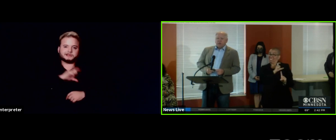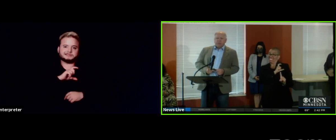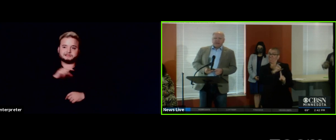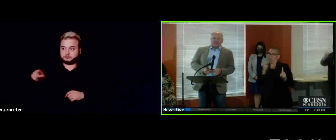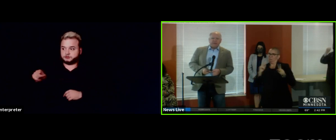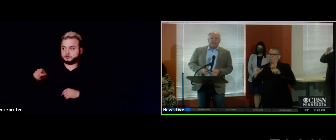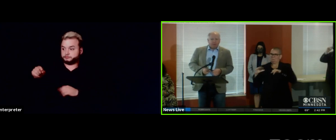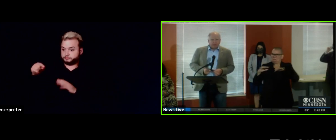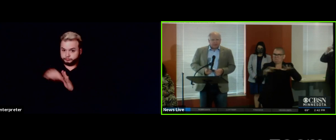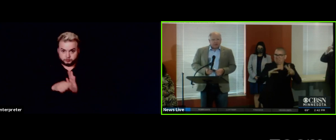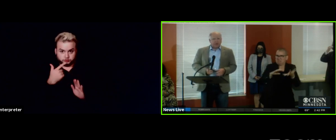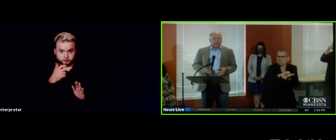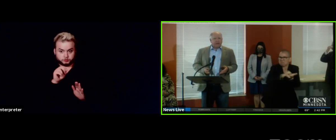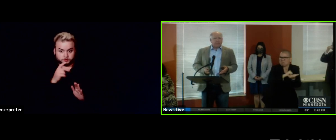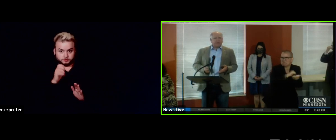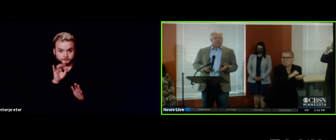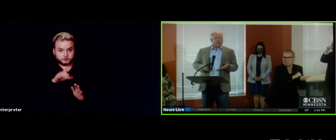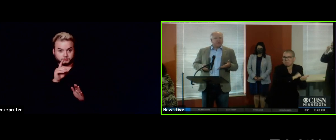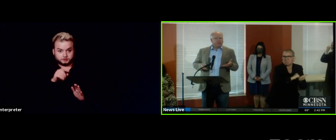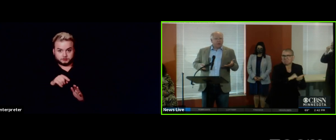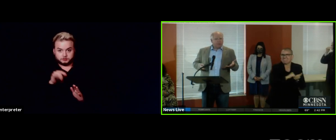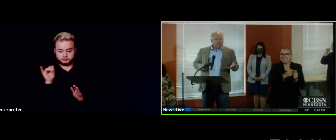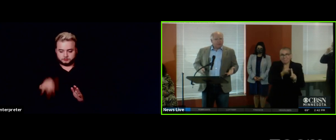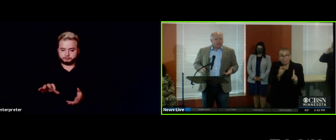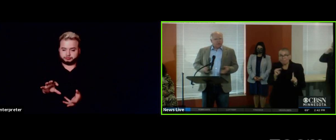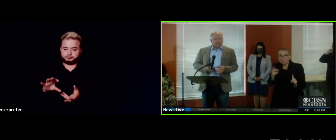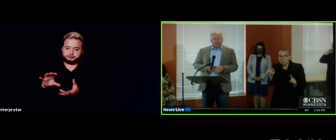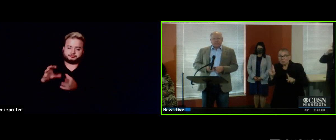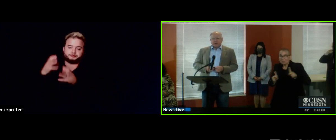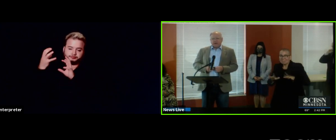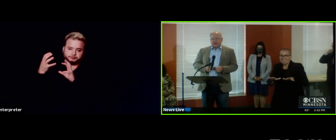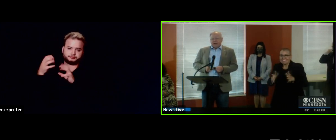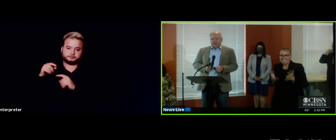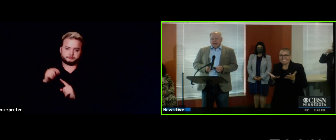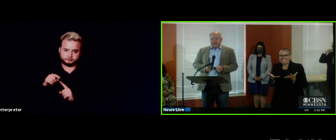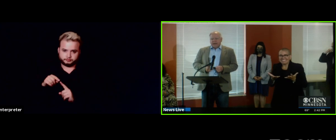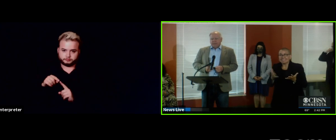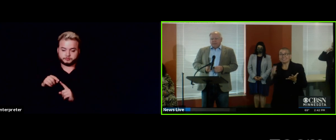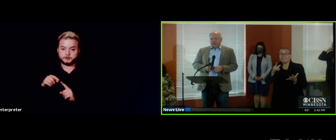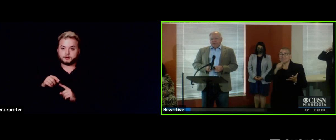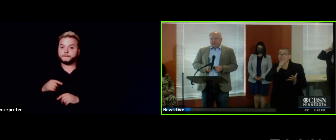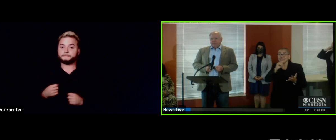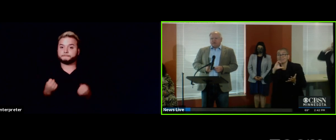many of them from Minnesota but not necessarily from between city's area. The federal government